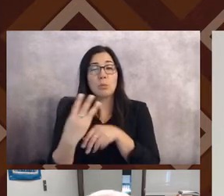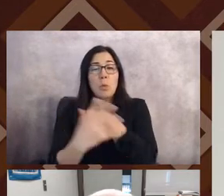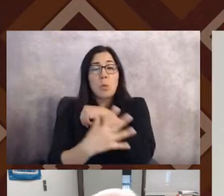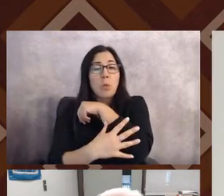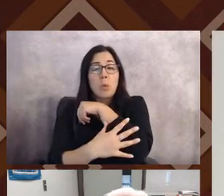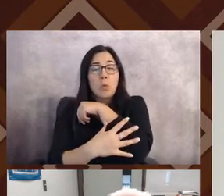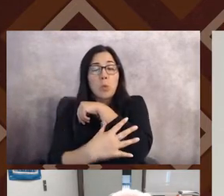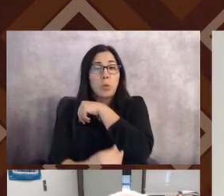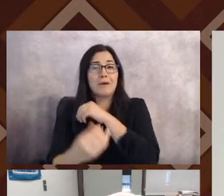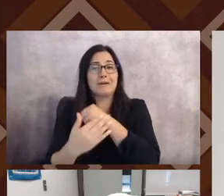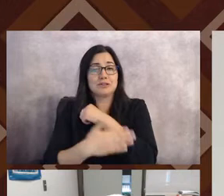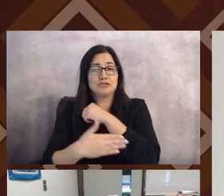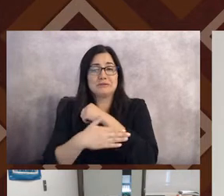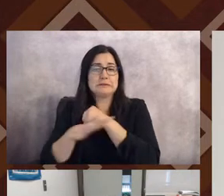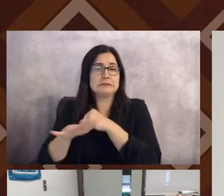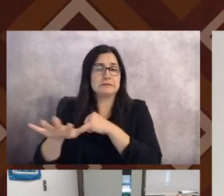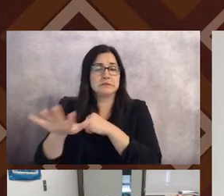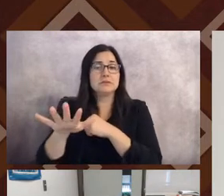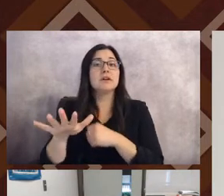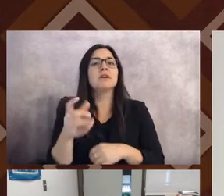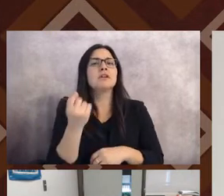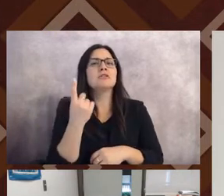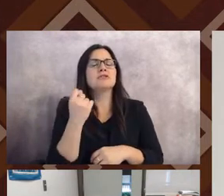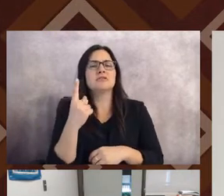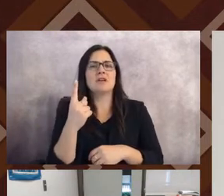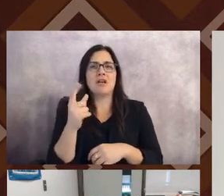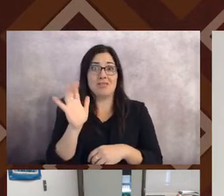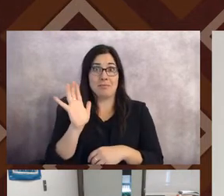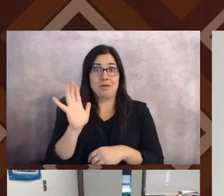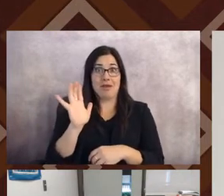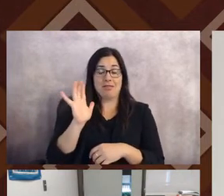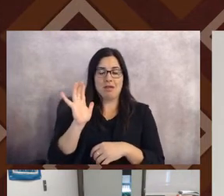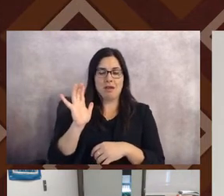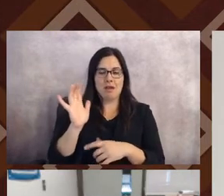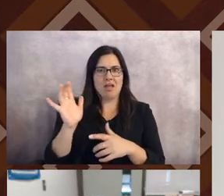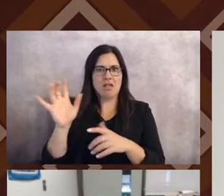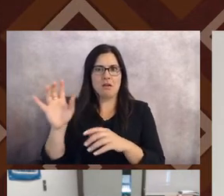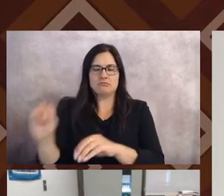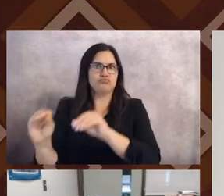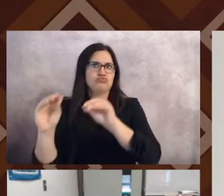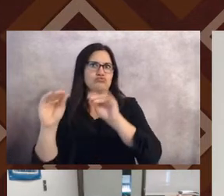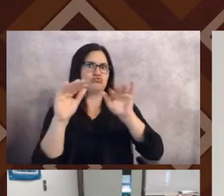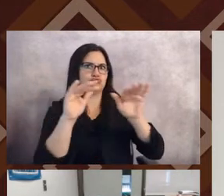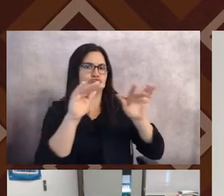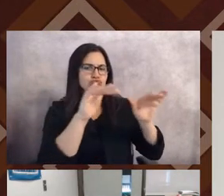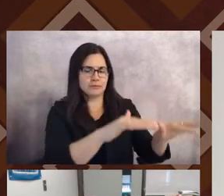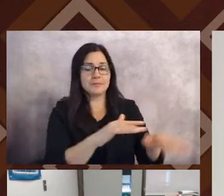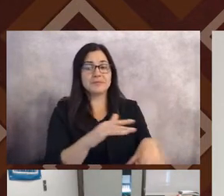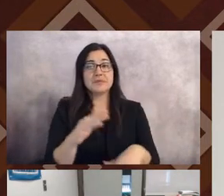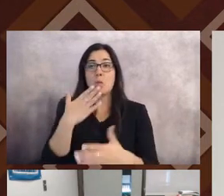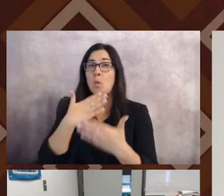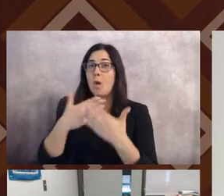And so, you know, when you have a lot you have this big movement of very well educated South Koreans